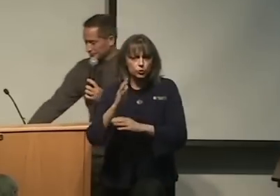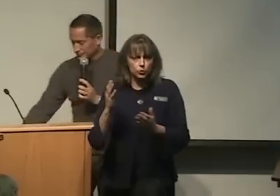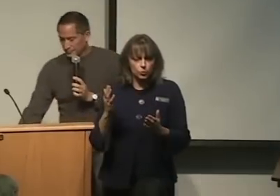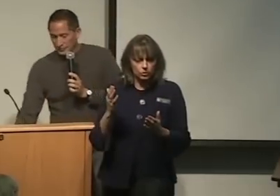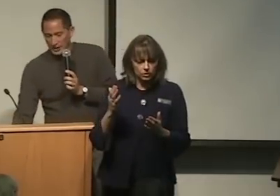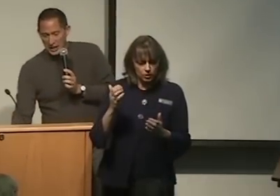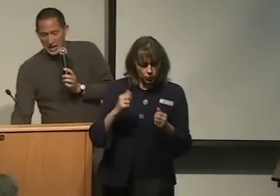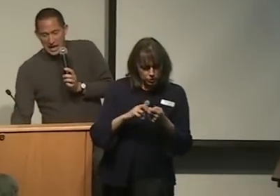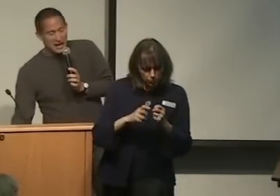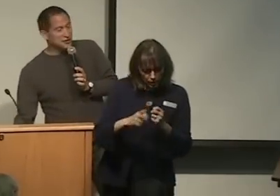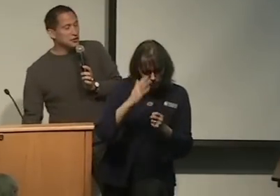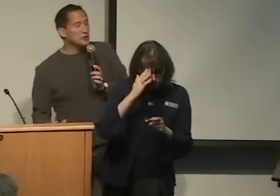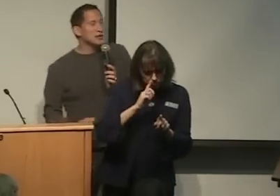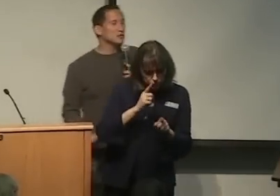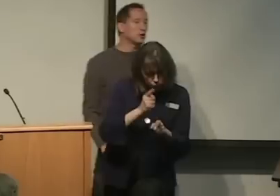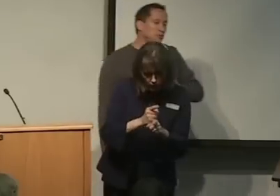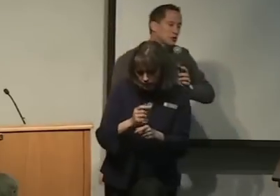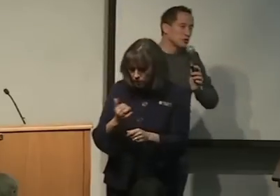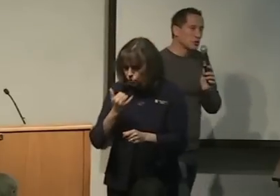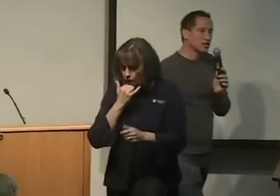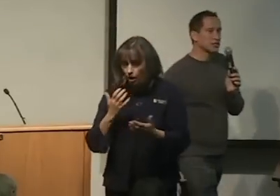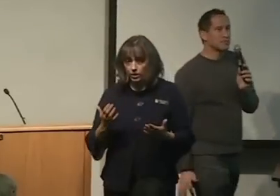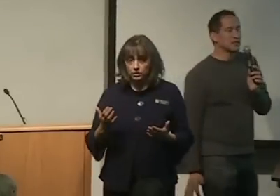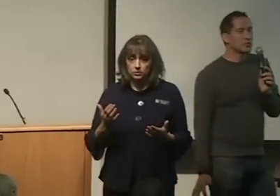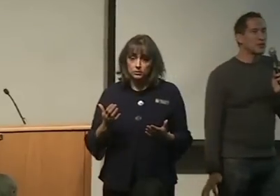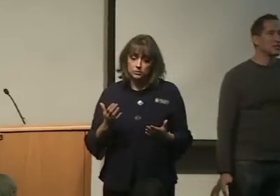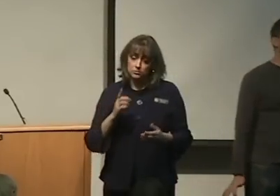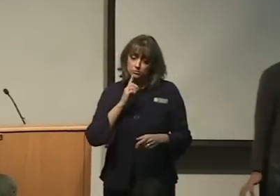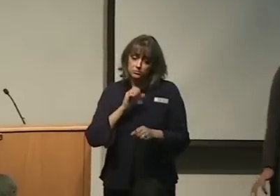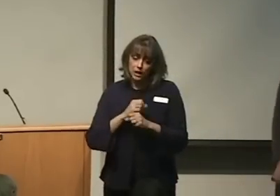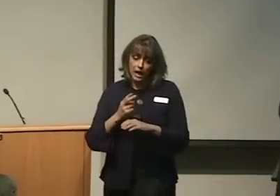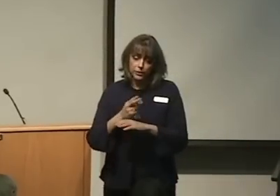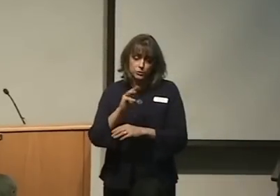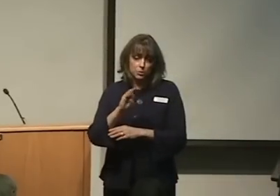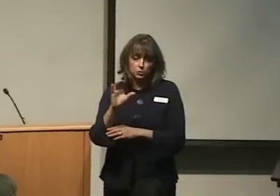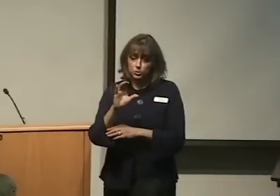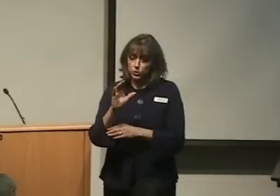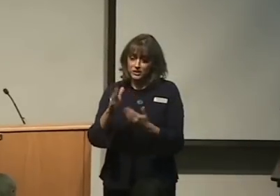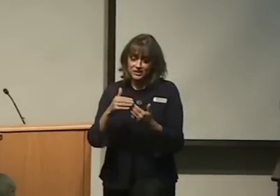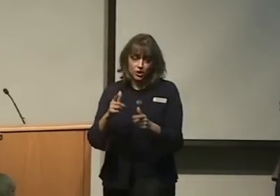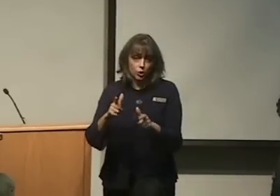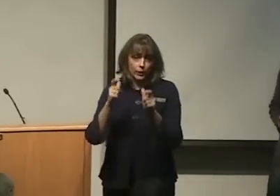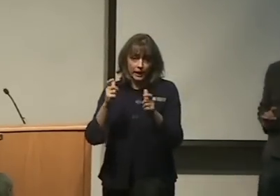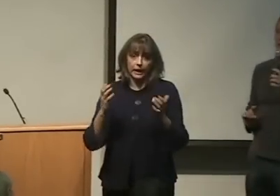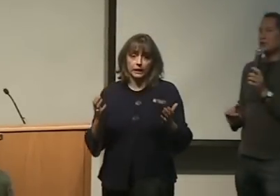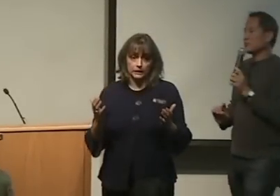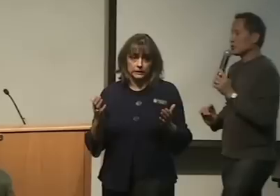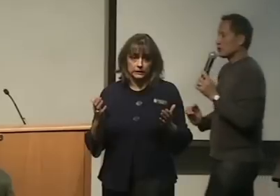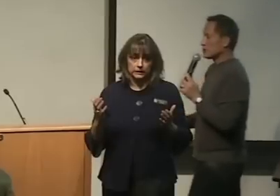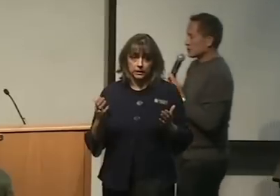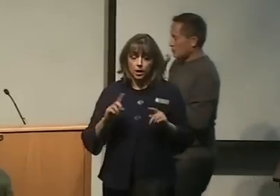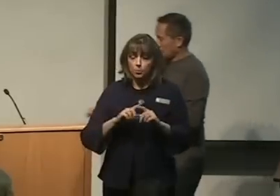And it's true I use multiple choice questions because they're easy, they're quick. So the secrete is better multiple choice questions.